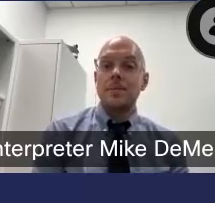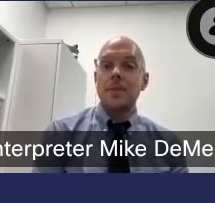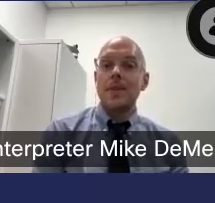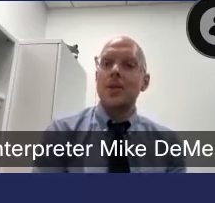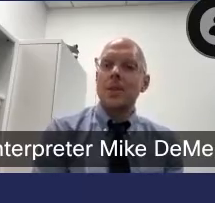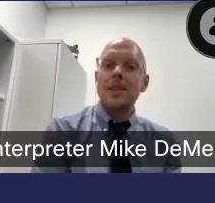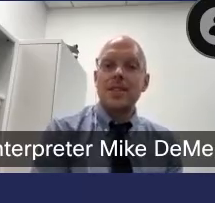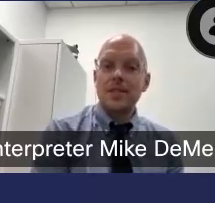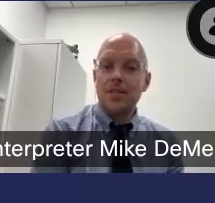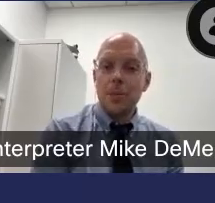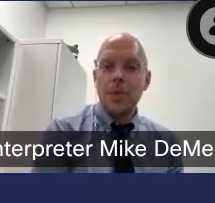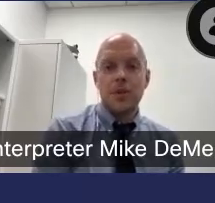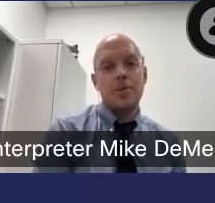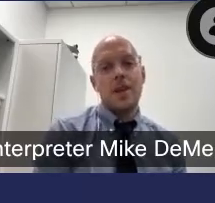Now let's flip the script on this.